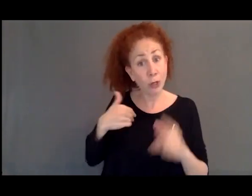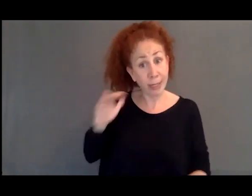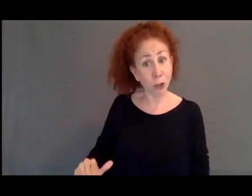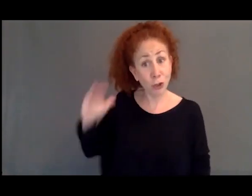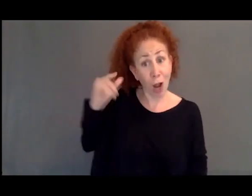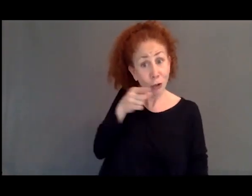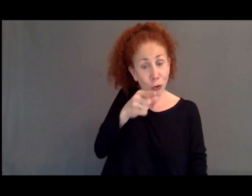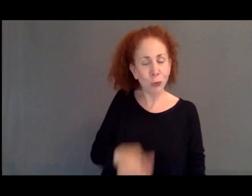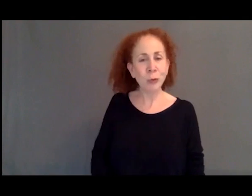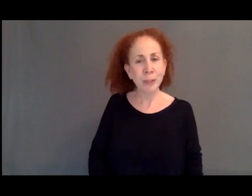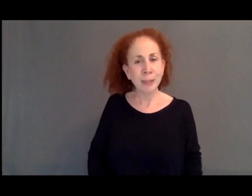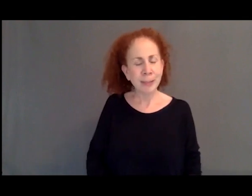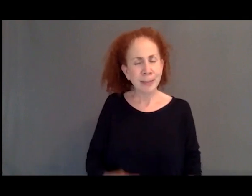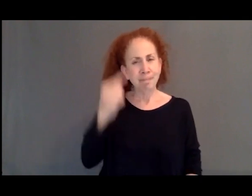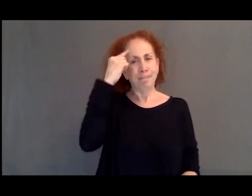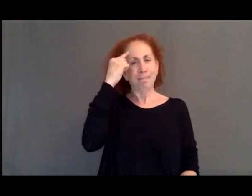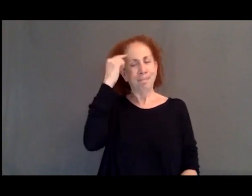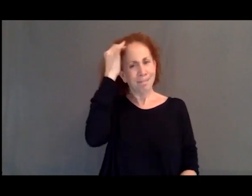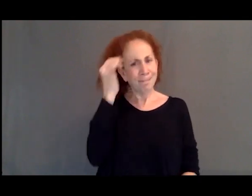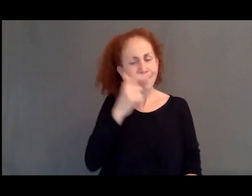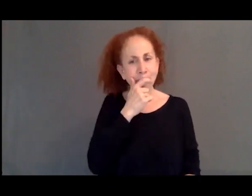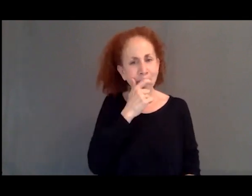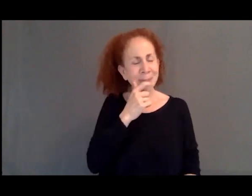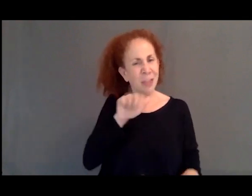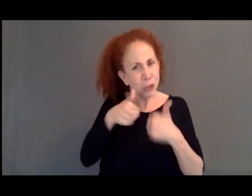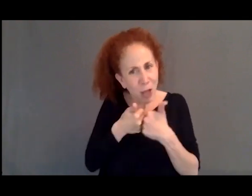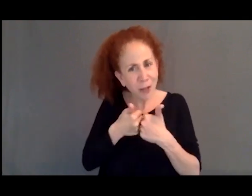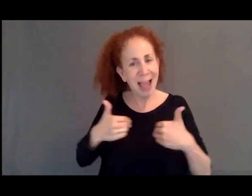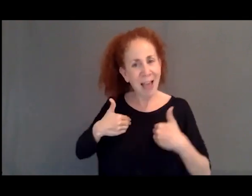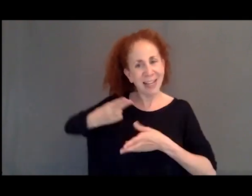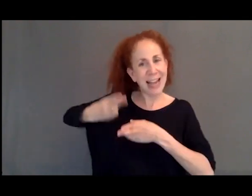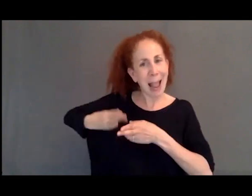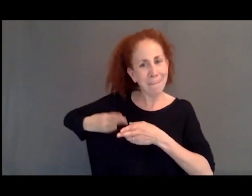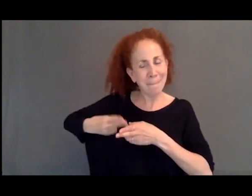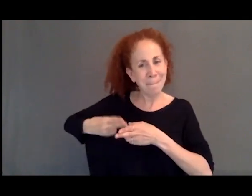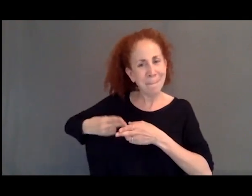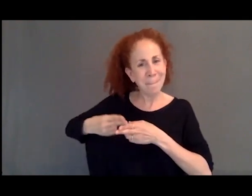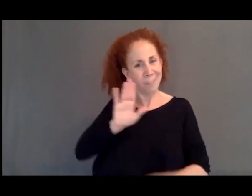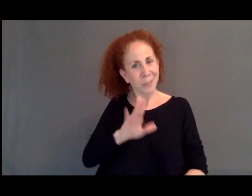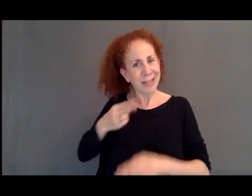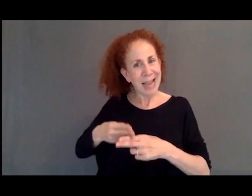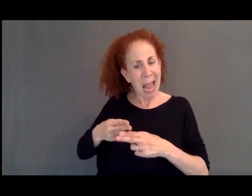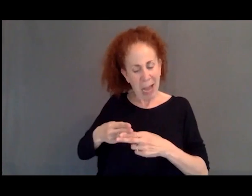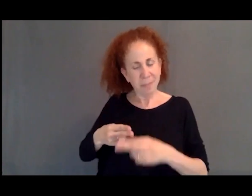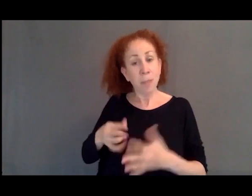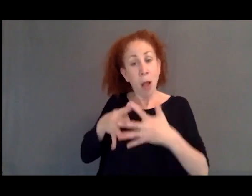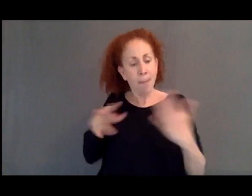where you were confronting the challenge of having your name Viet and Americans not knowing this name,